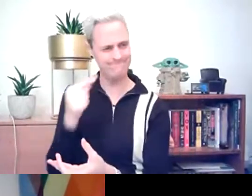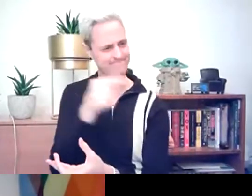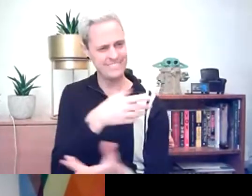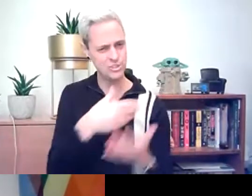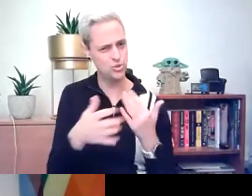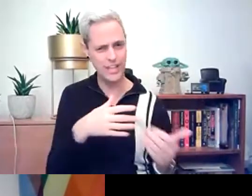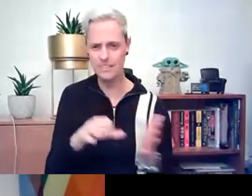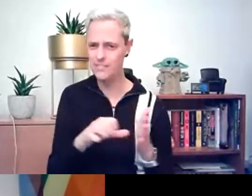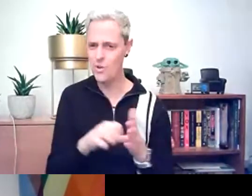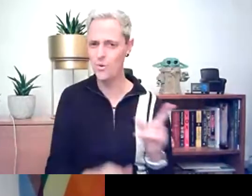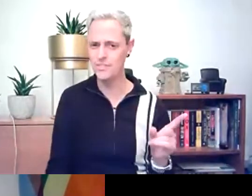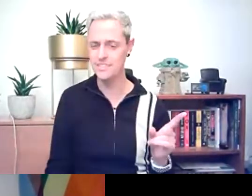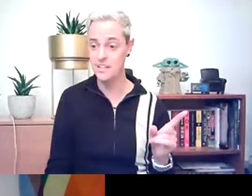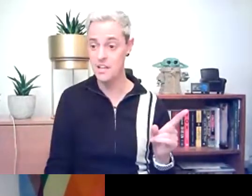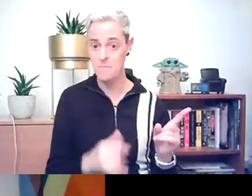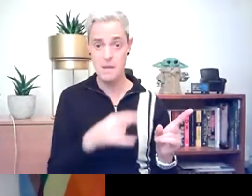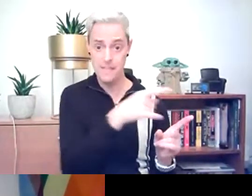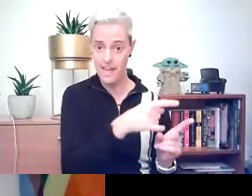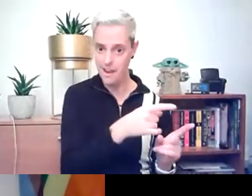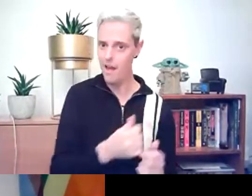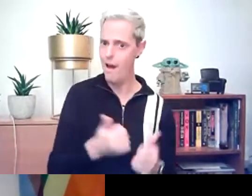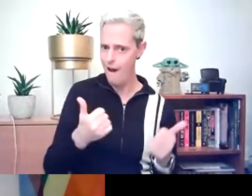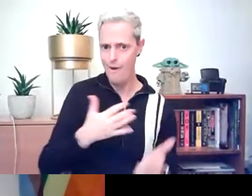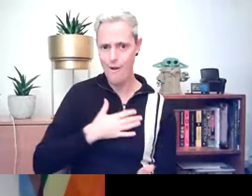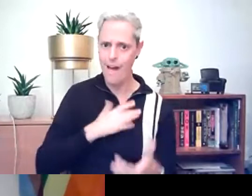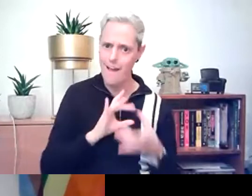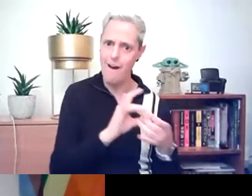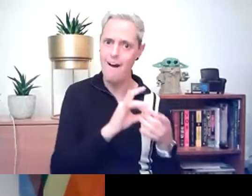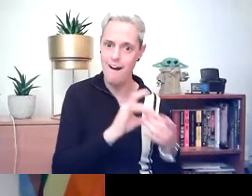they come from people who are really well meaning and who you like and who spend time with. 18:32:59 Yeah.